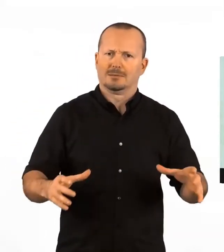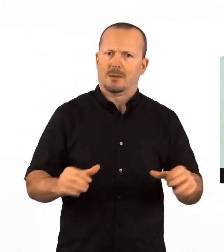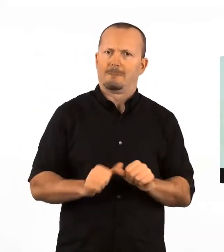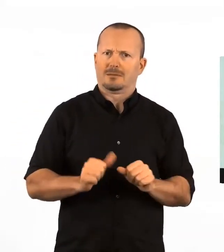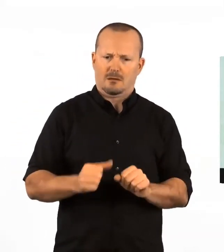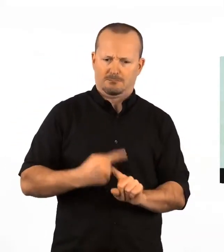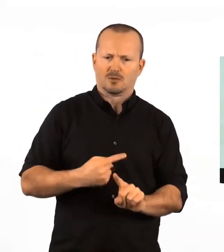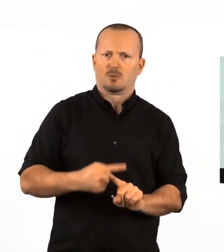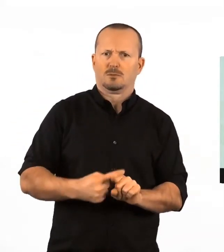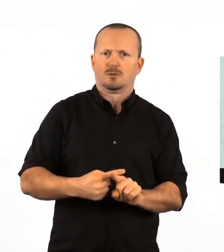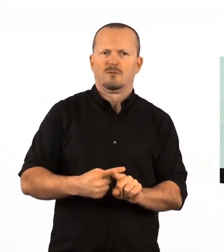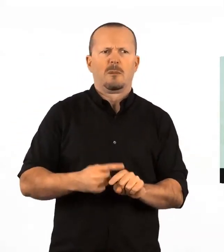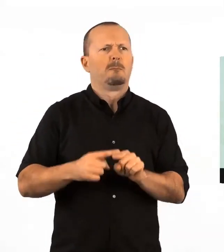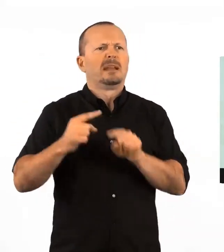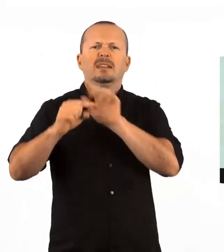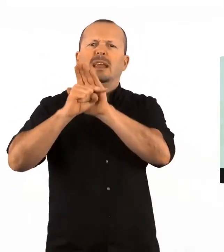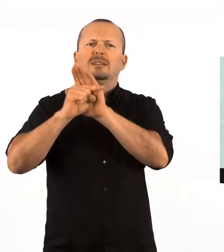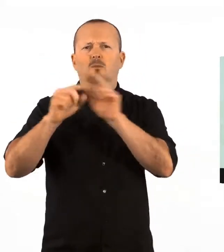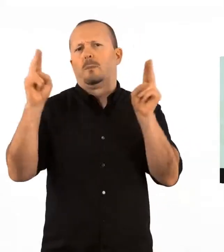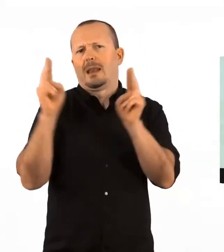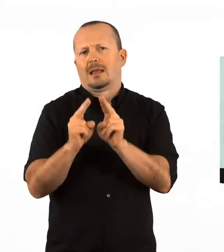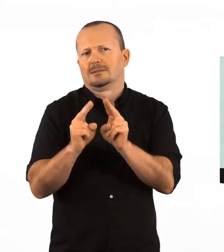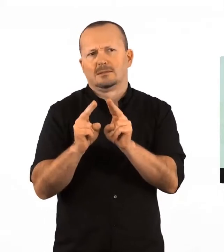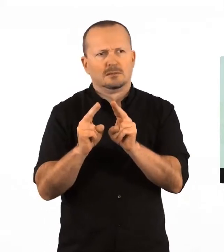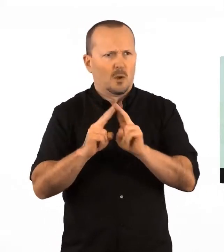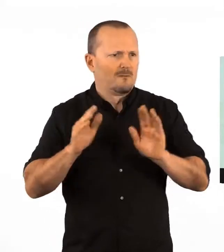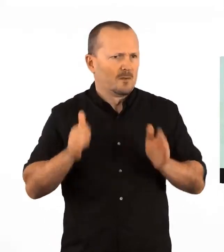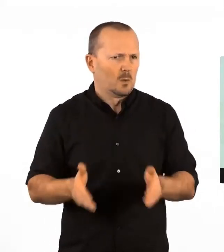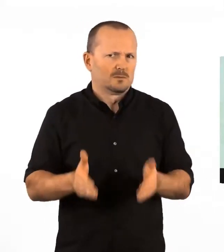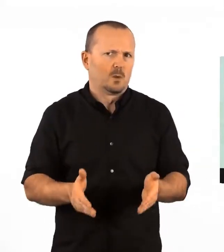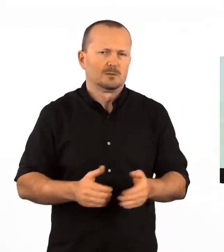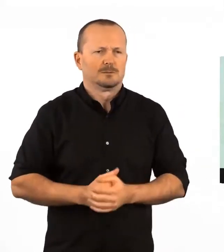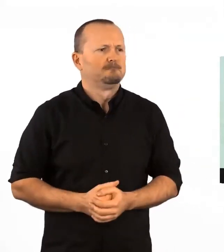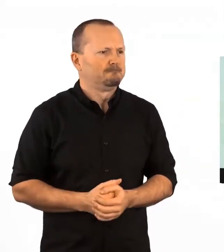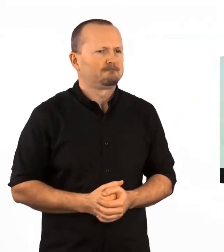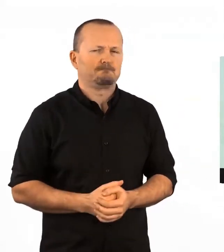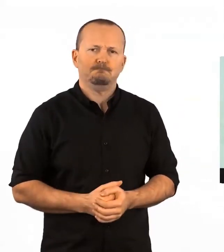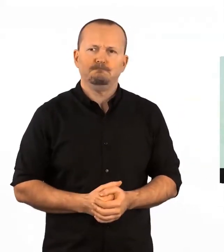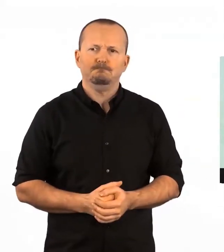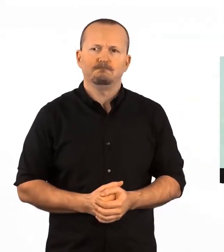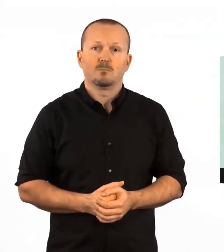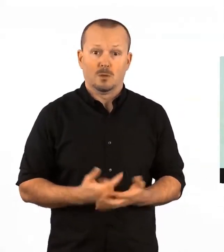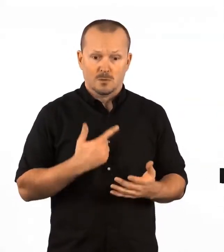challenging behaviour and less difficult behaviour to manage if you’re doing the things at the base of the pyramid.